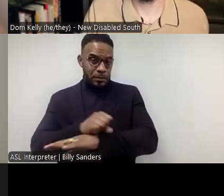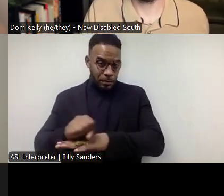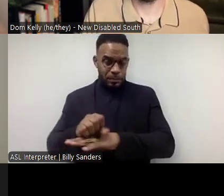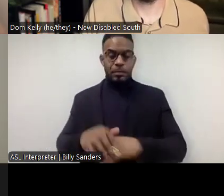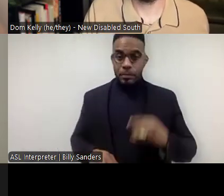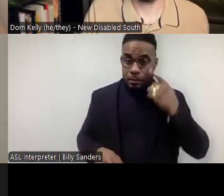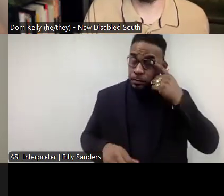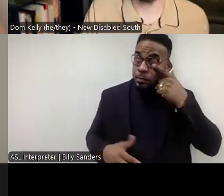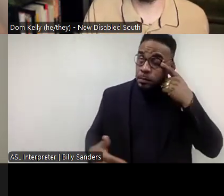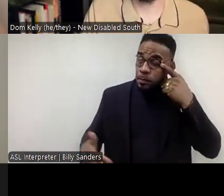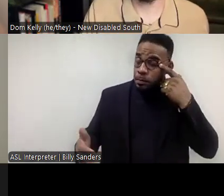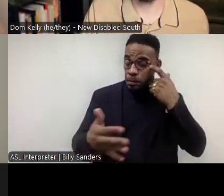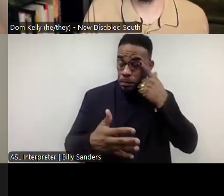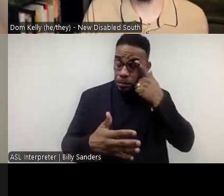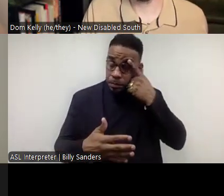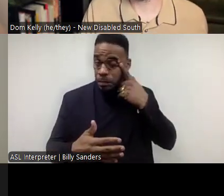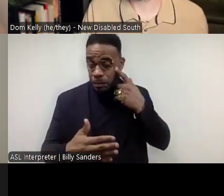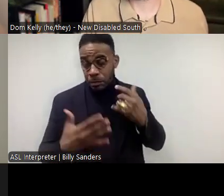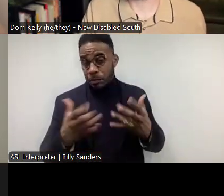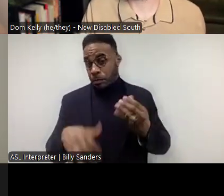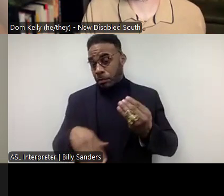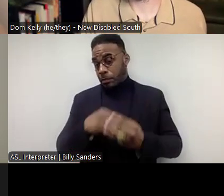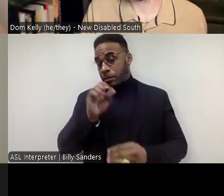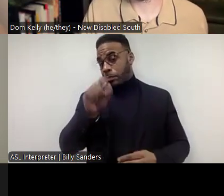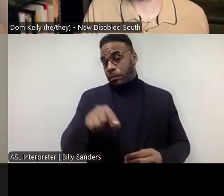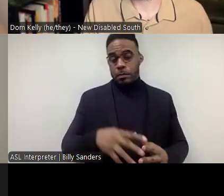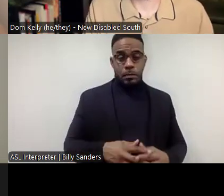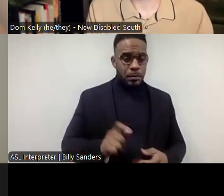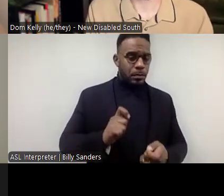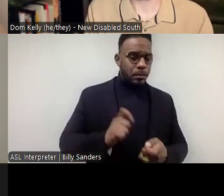the chat. Please keep adding those. Thank you to our Zoom support folks who are